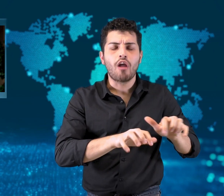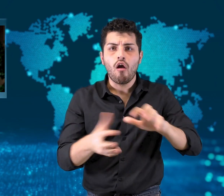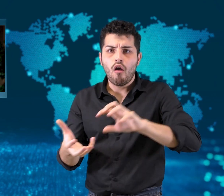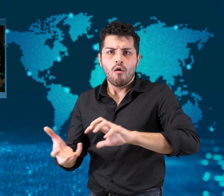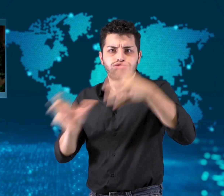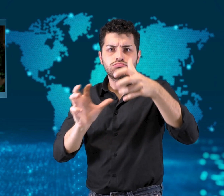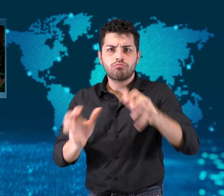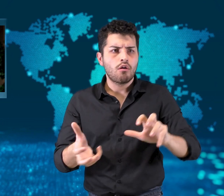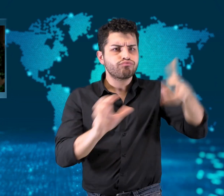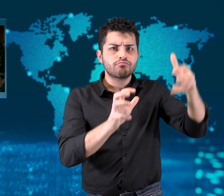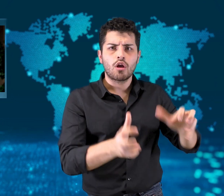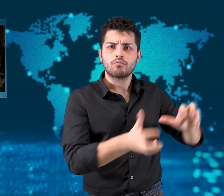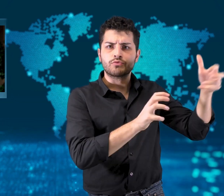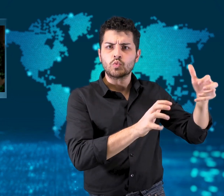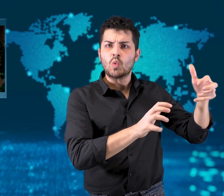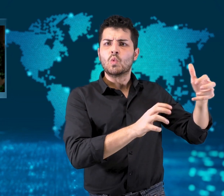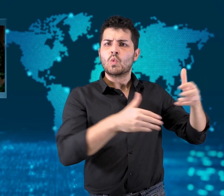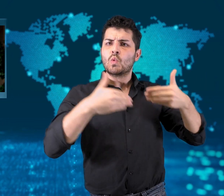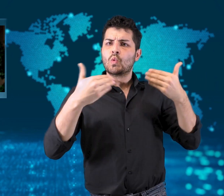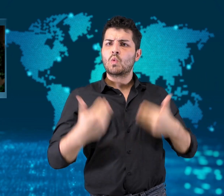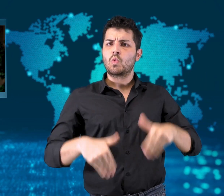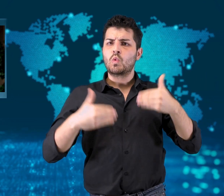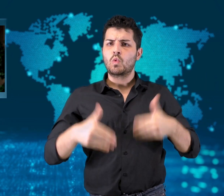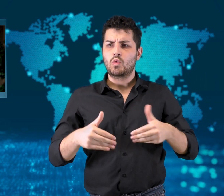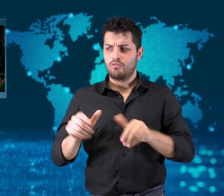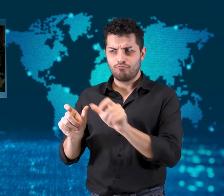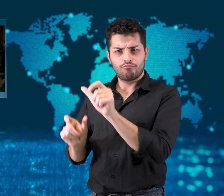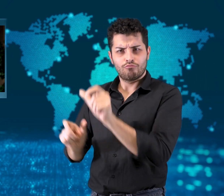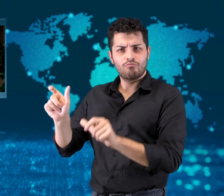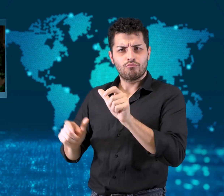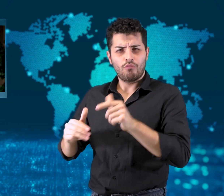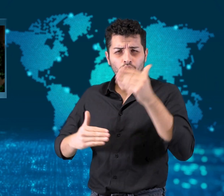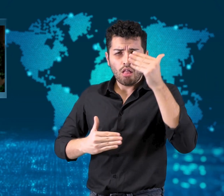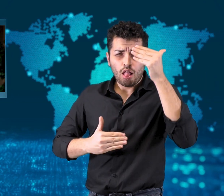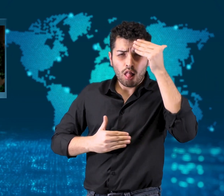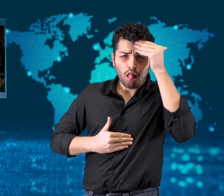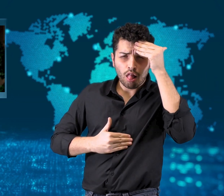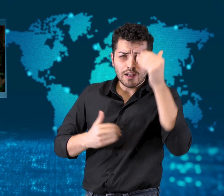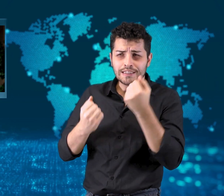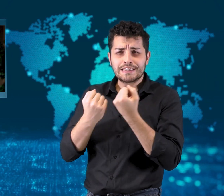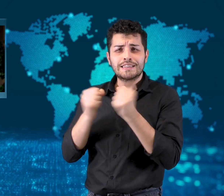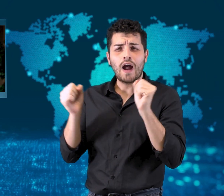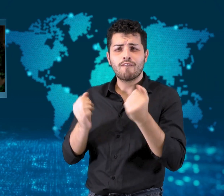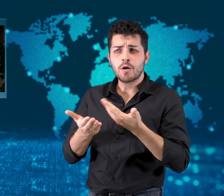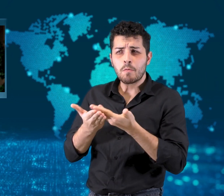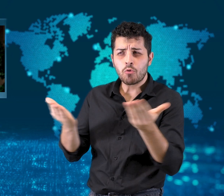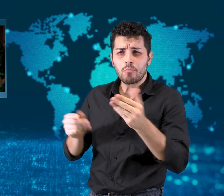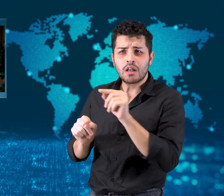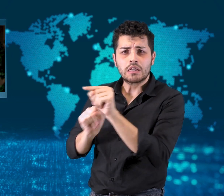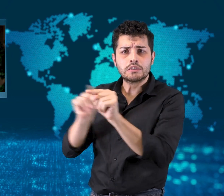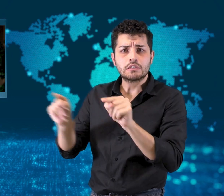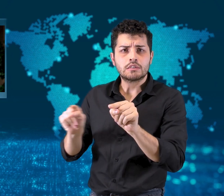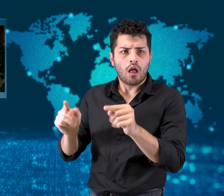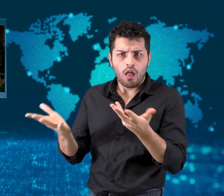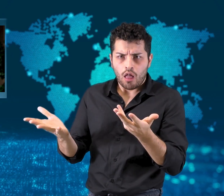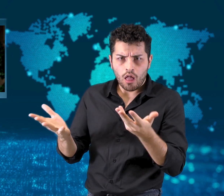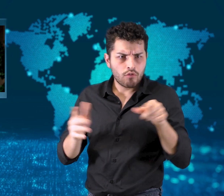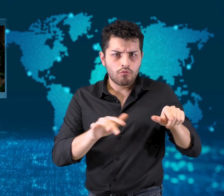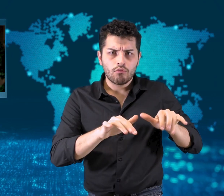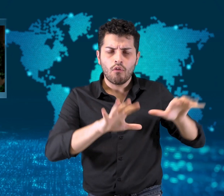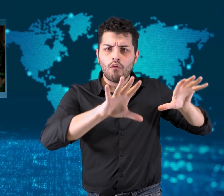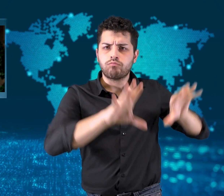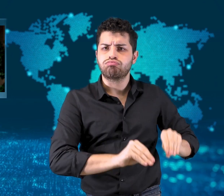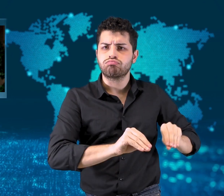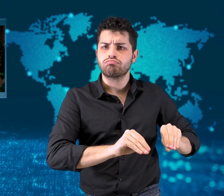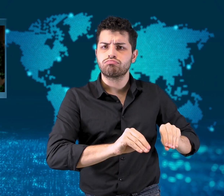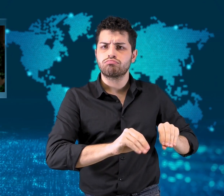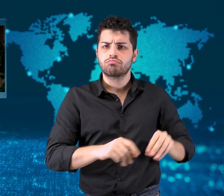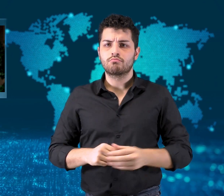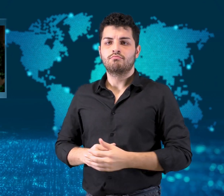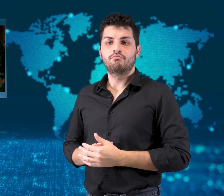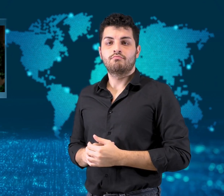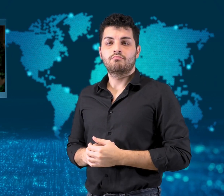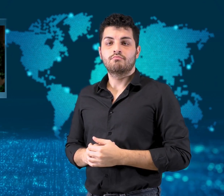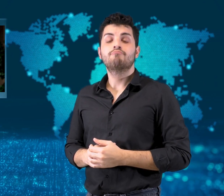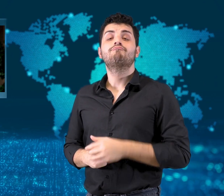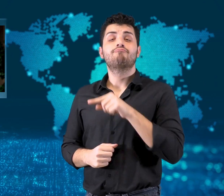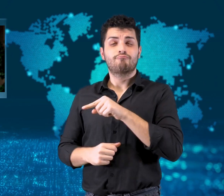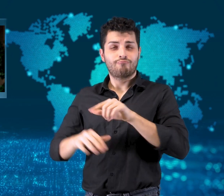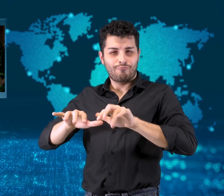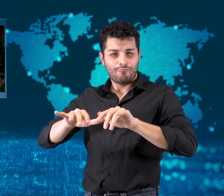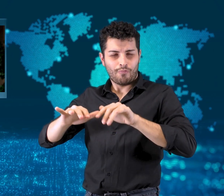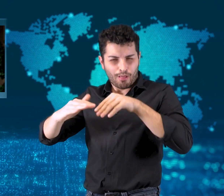and failures in medical systems that threatened public health and safety.